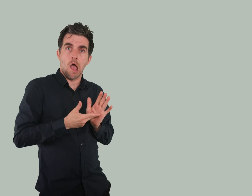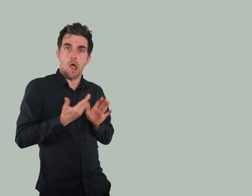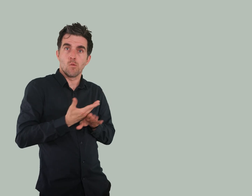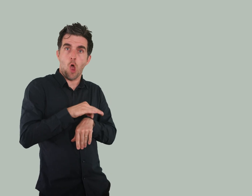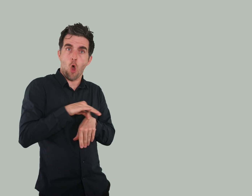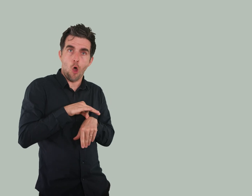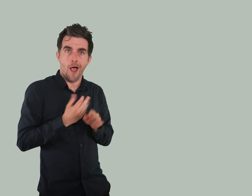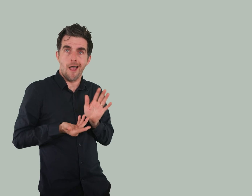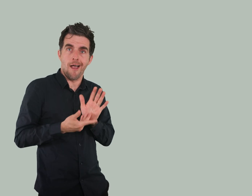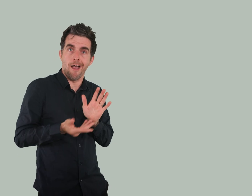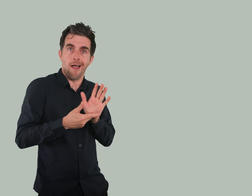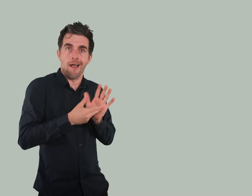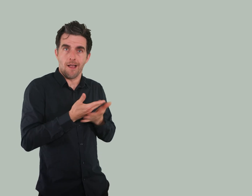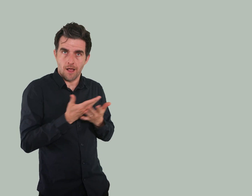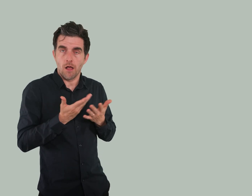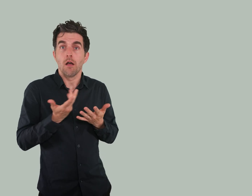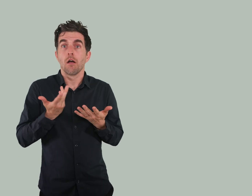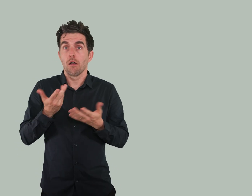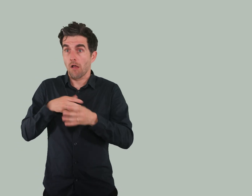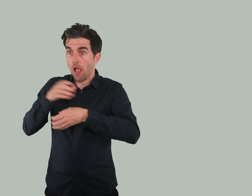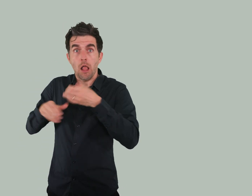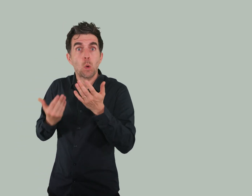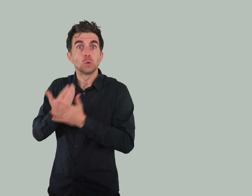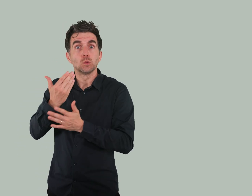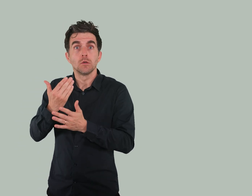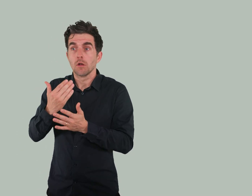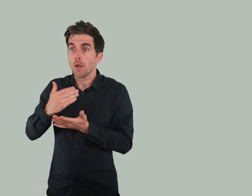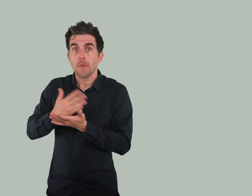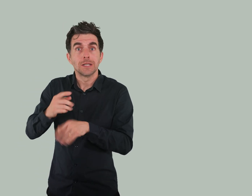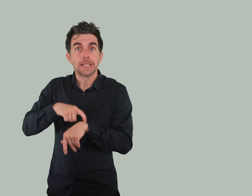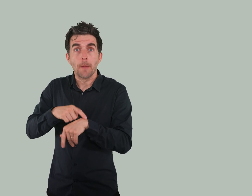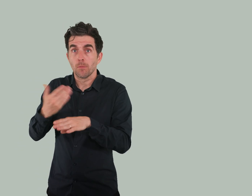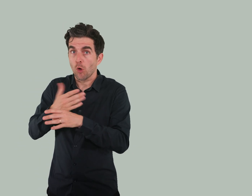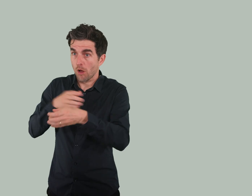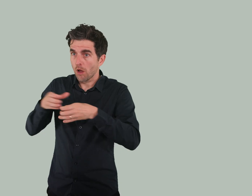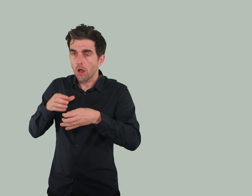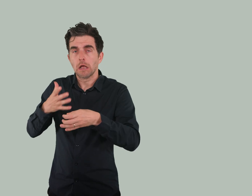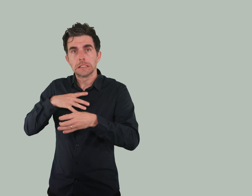rather than take on new part-time workers